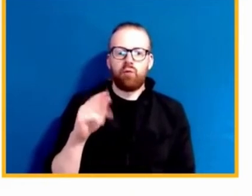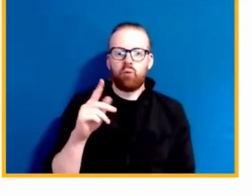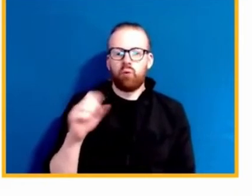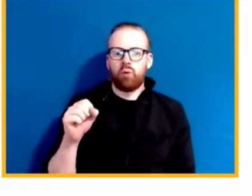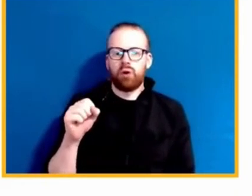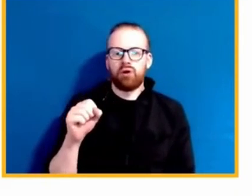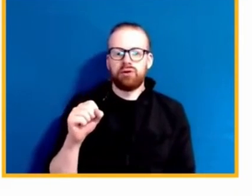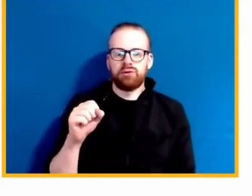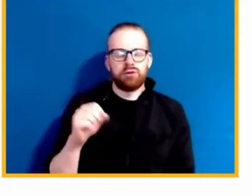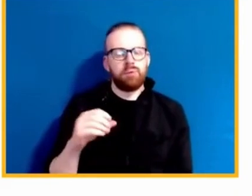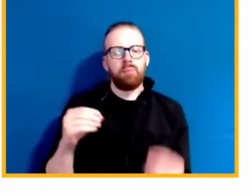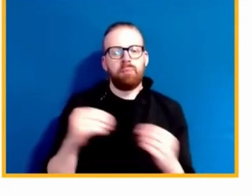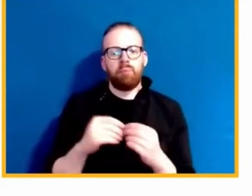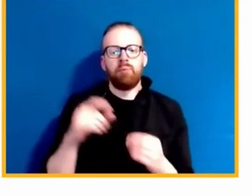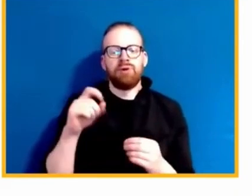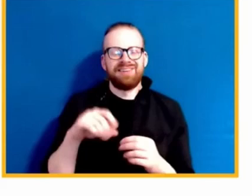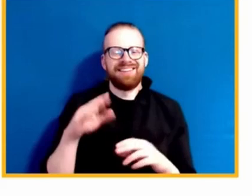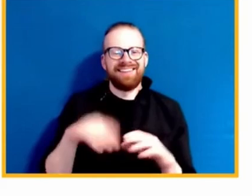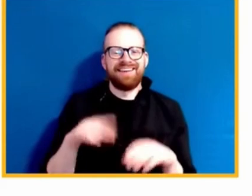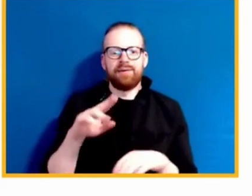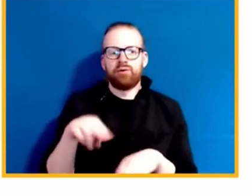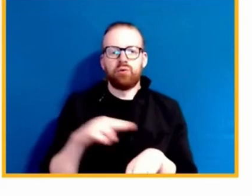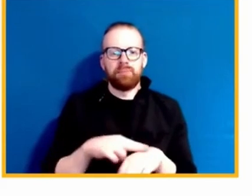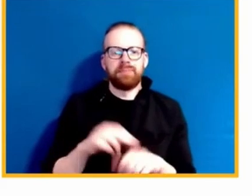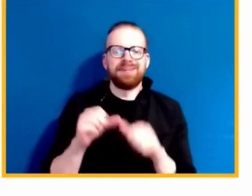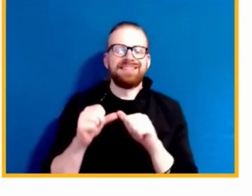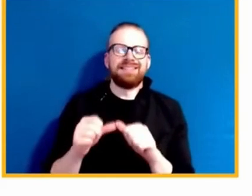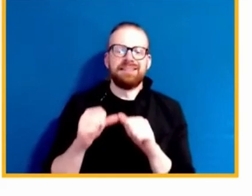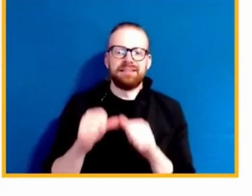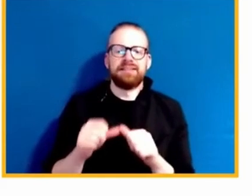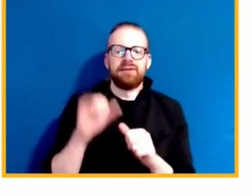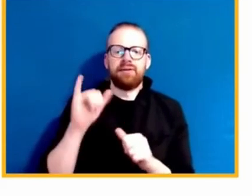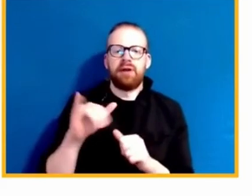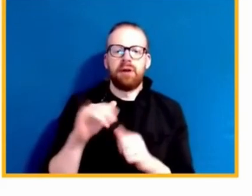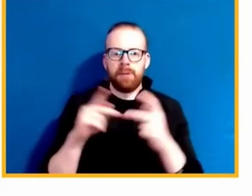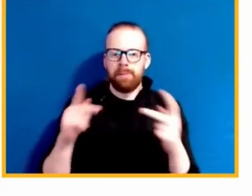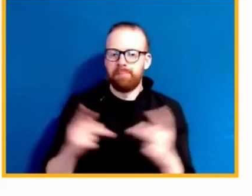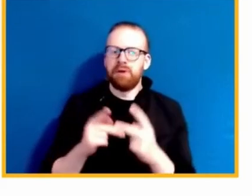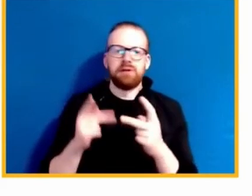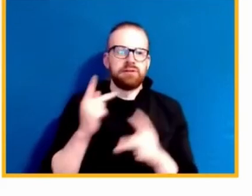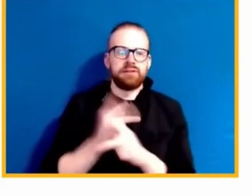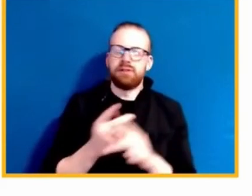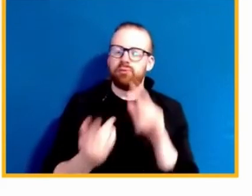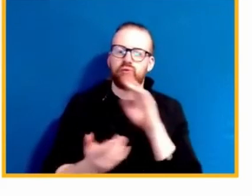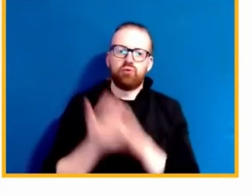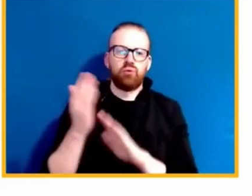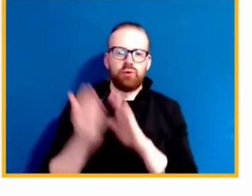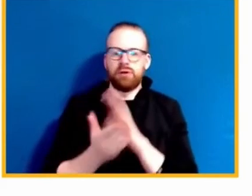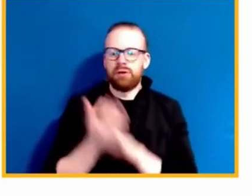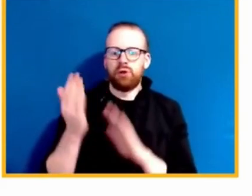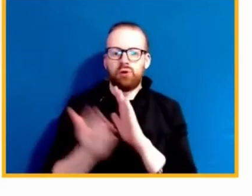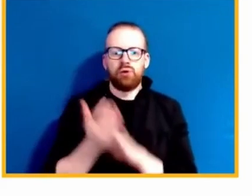in need than usual, so that they could you know, keep up their you know, facilities they can keep their operation going and ultimately